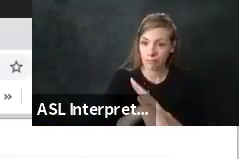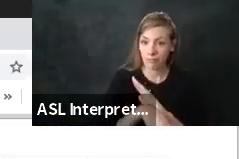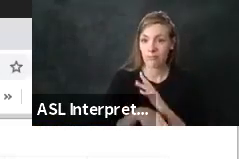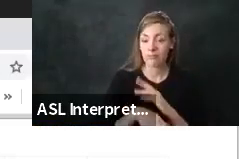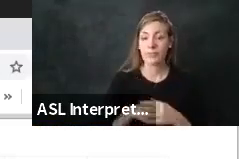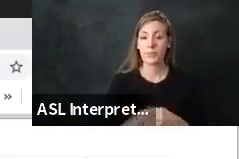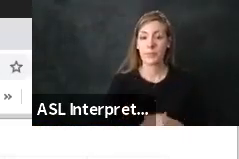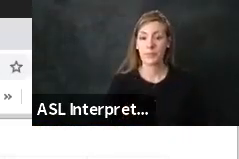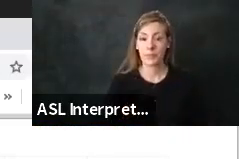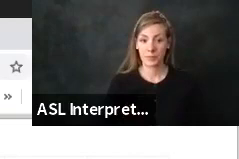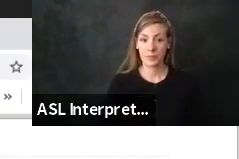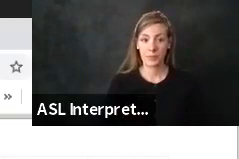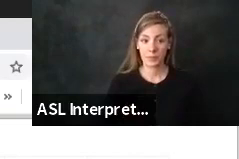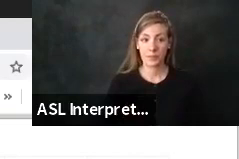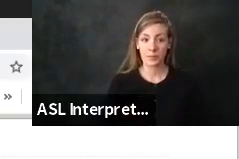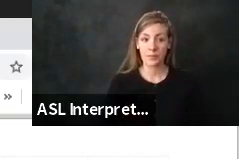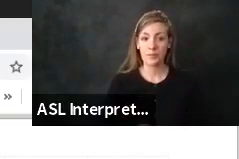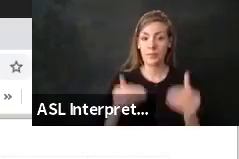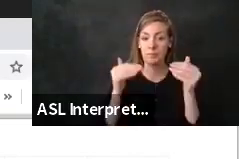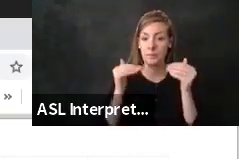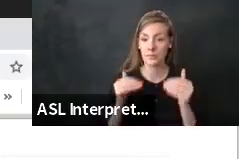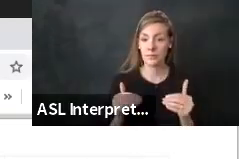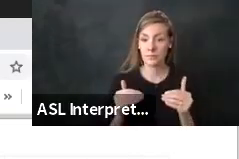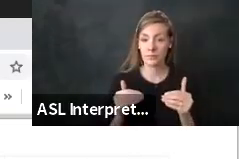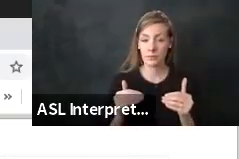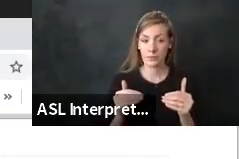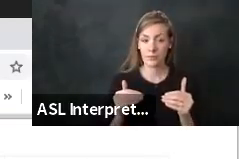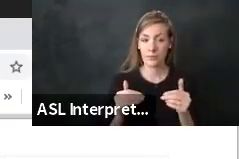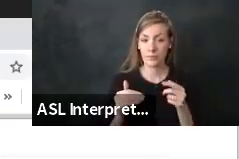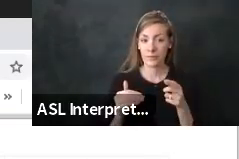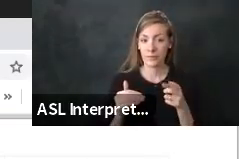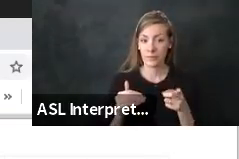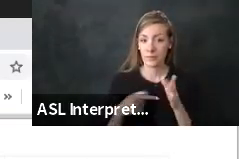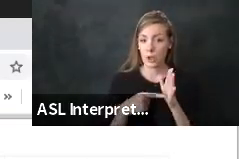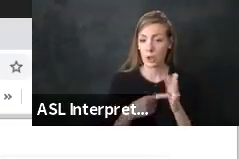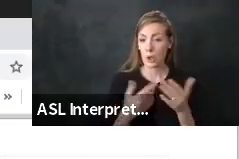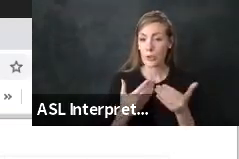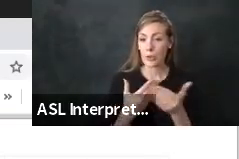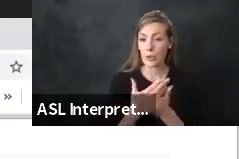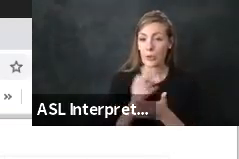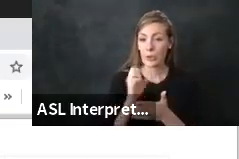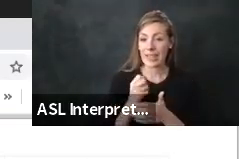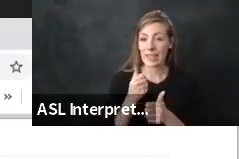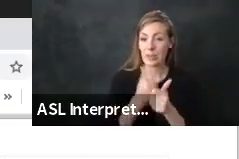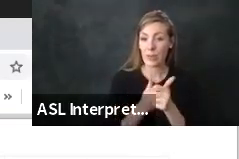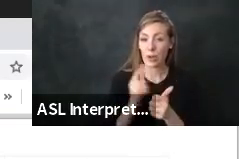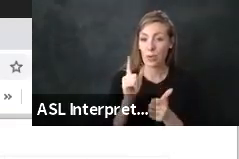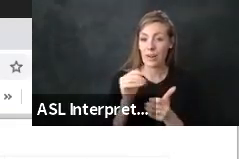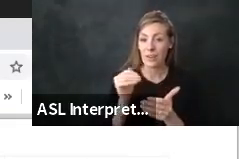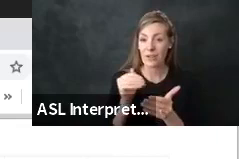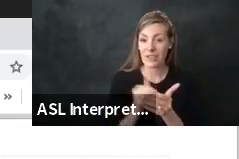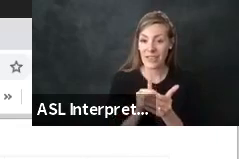This chart is showing new cases per 100,000 per day over the entire pandemic.